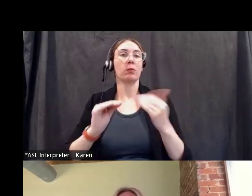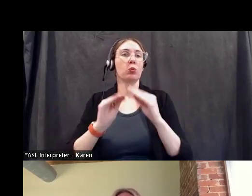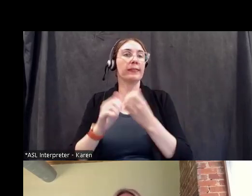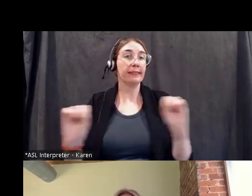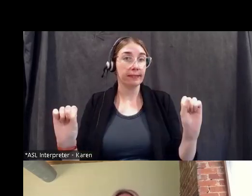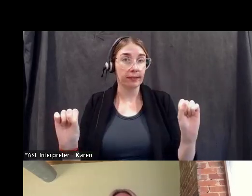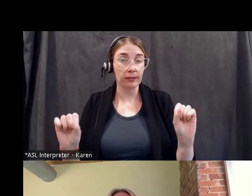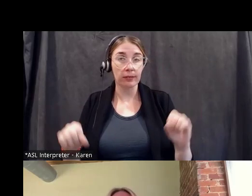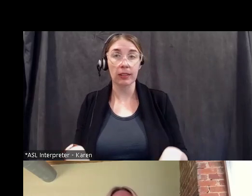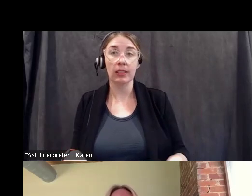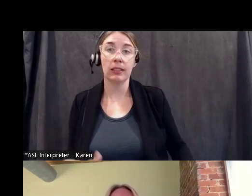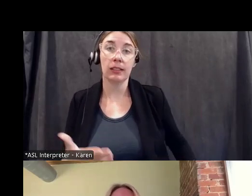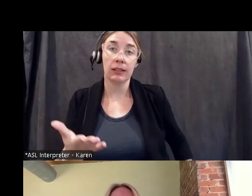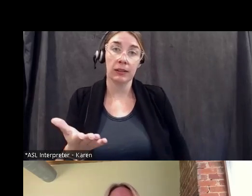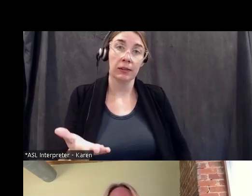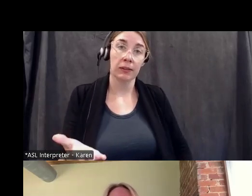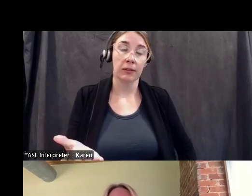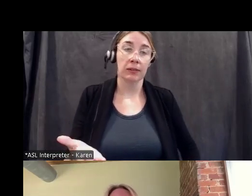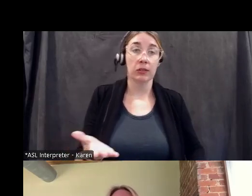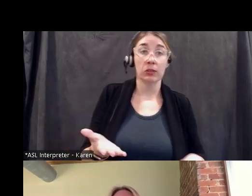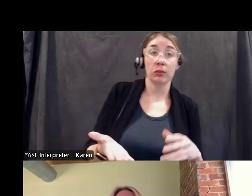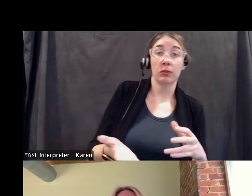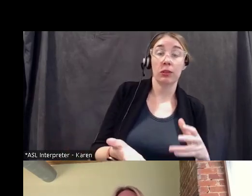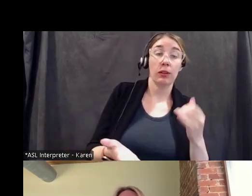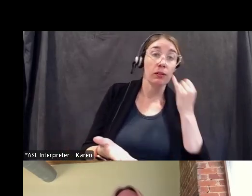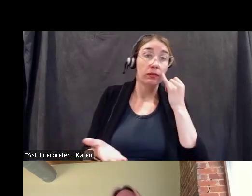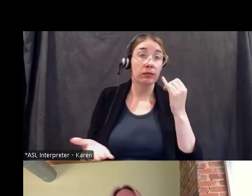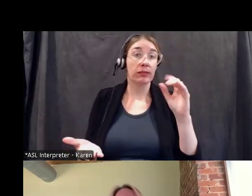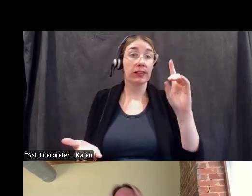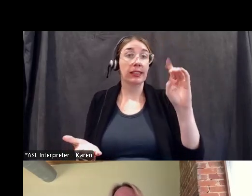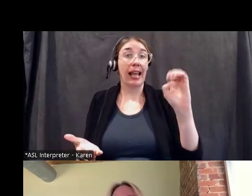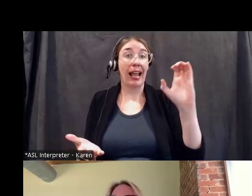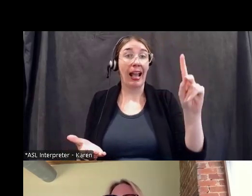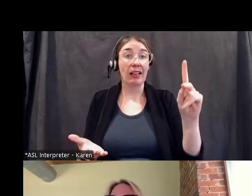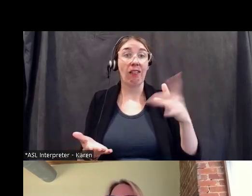planter or something on your deck and it can be a little slippery, you can put something down like a